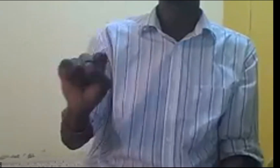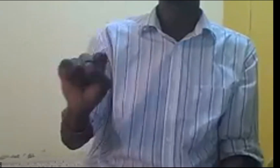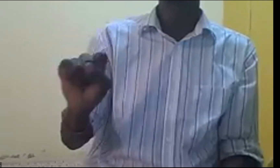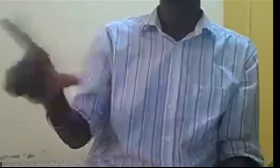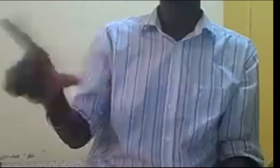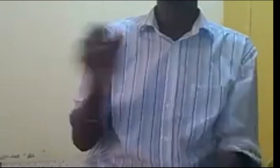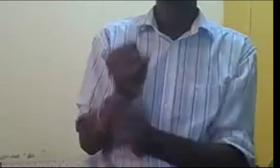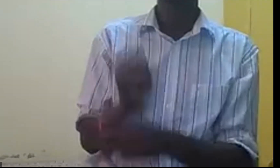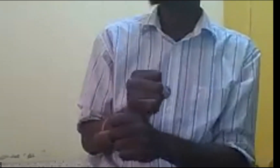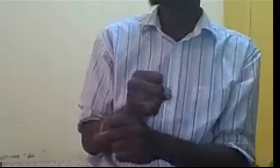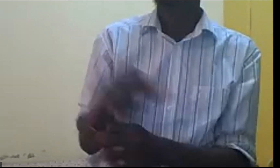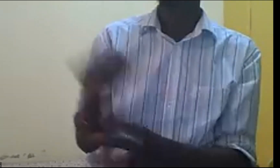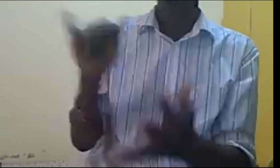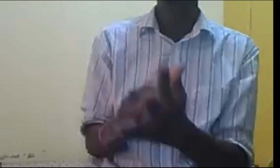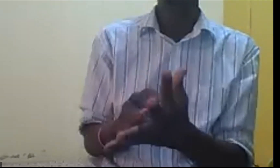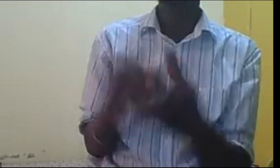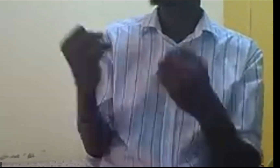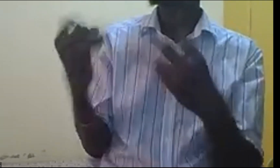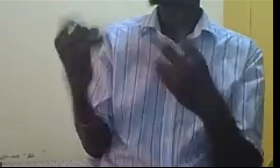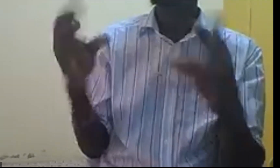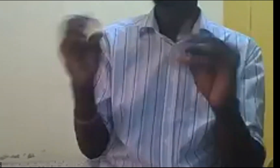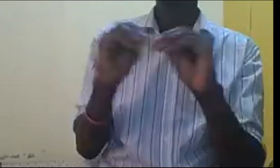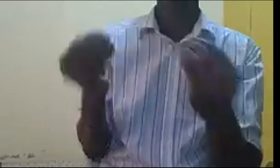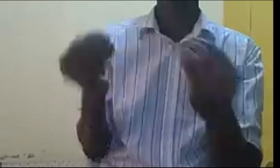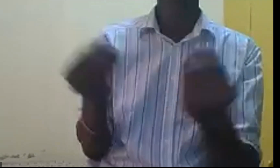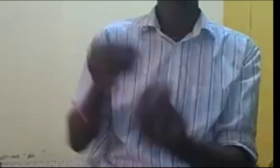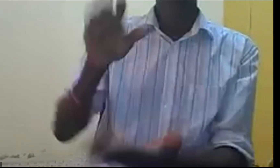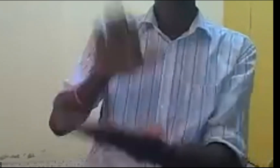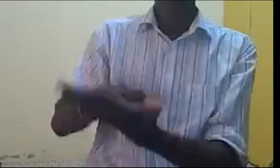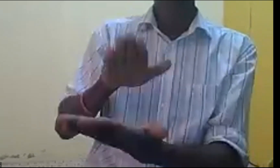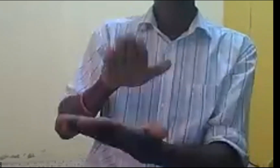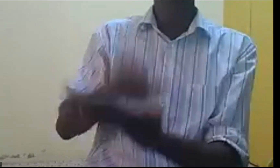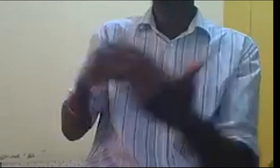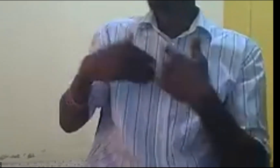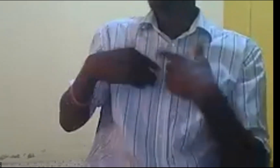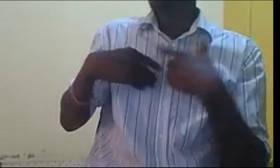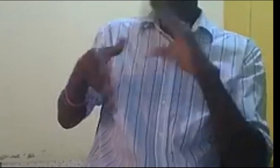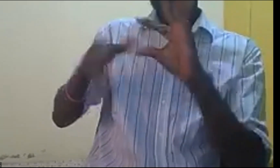We've heard from, you know, and we've heard from Haady. We've heard from some of our other colleagues who shared here.